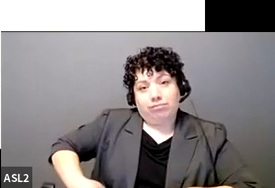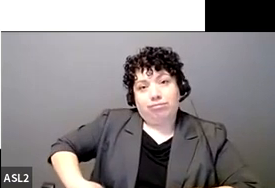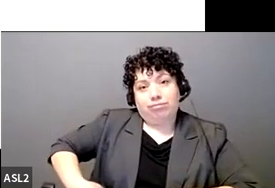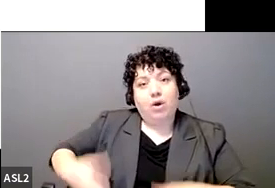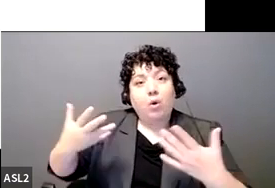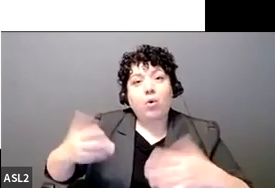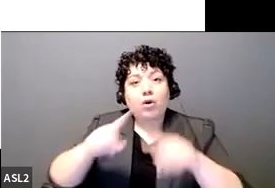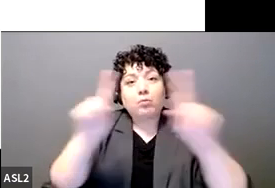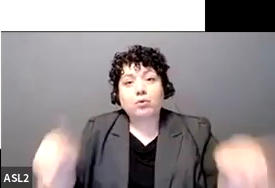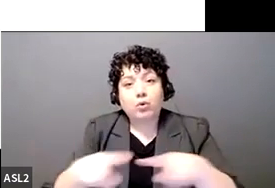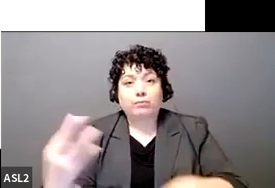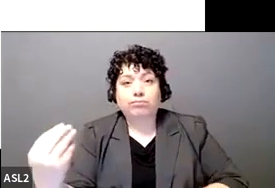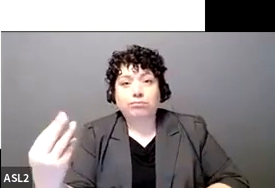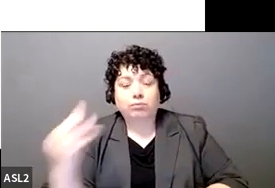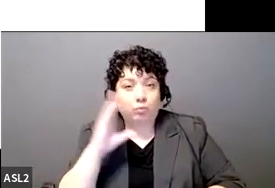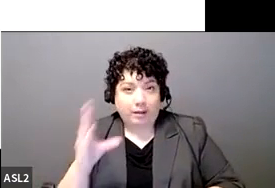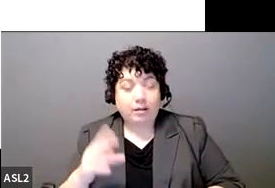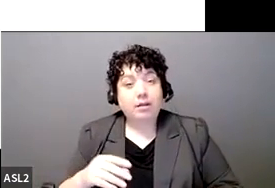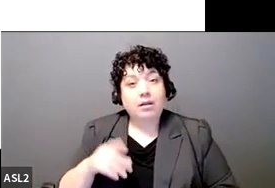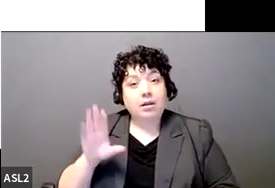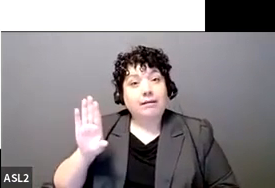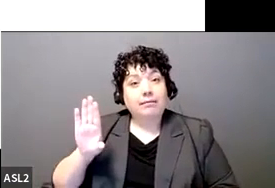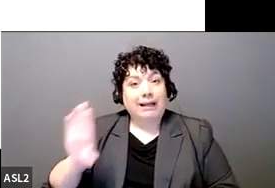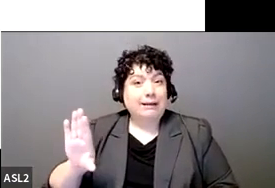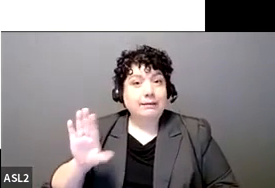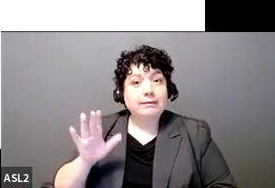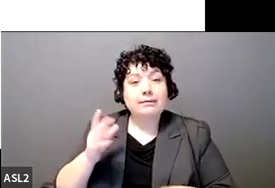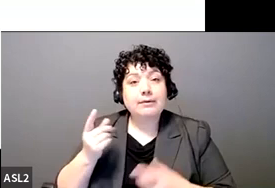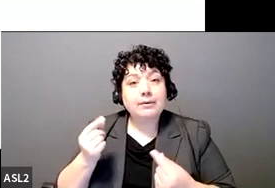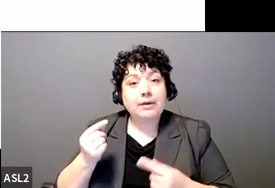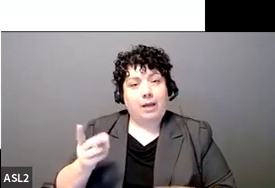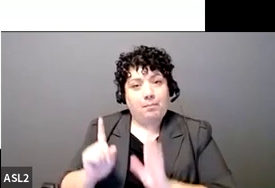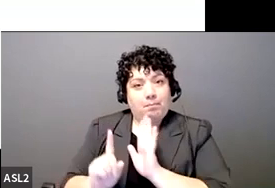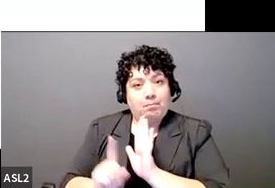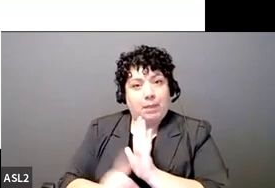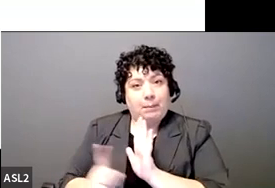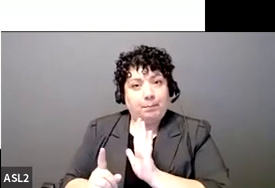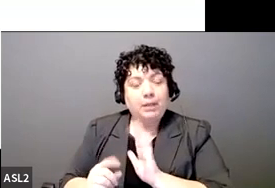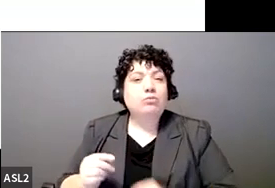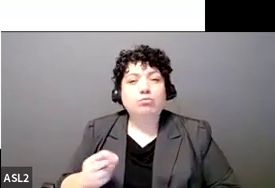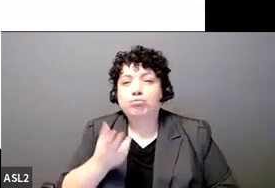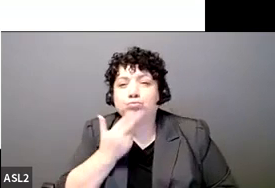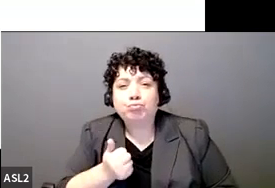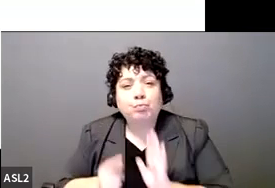and the type he got it gives like a little beep no one else can hear it you can get other types but